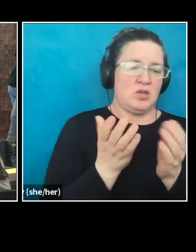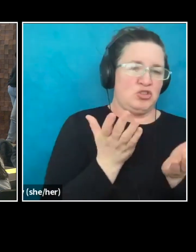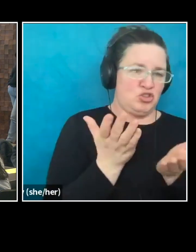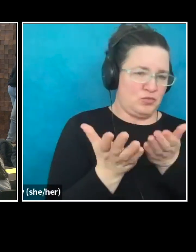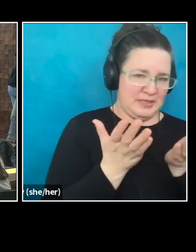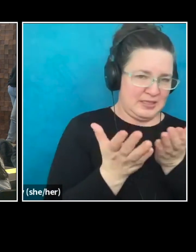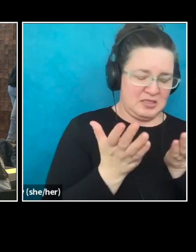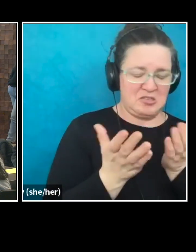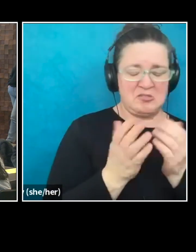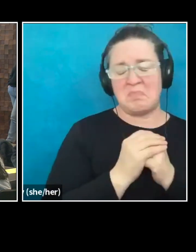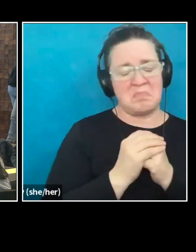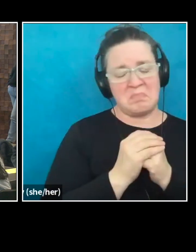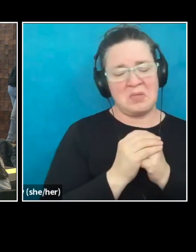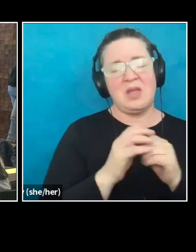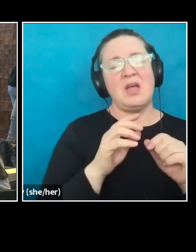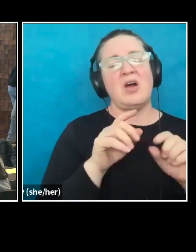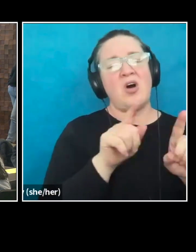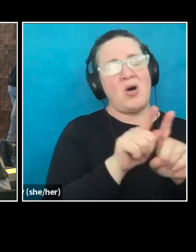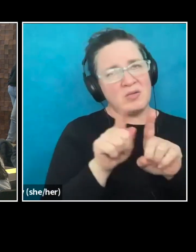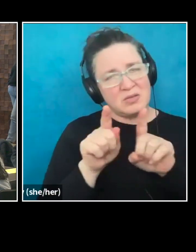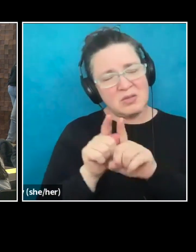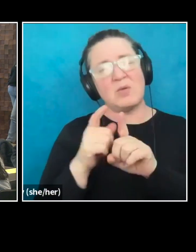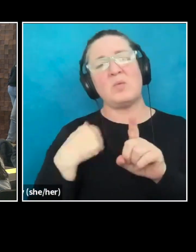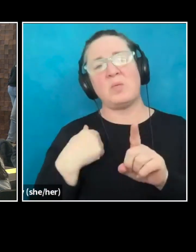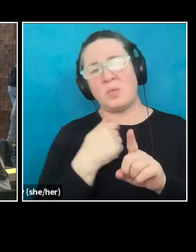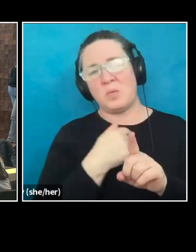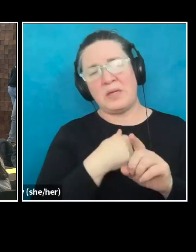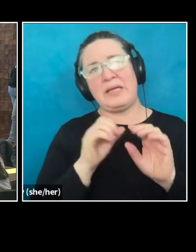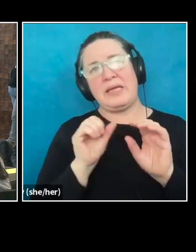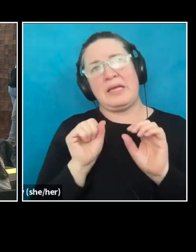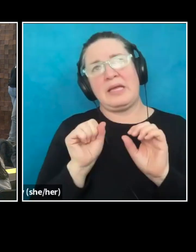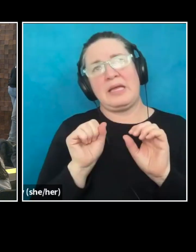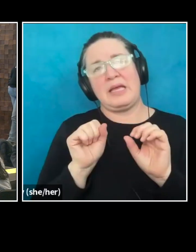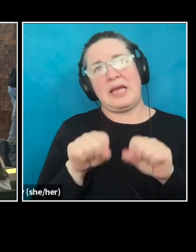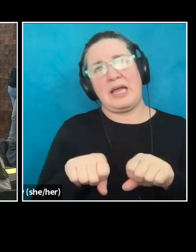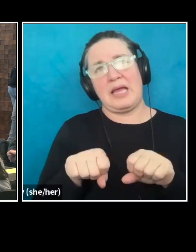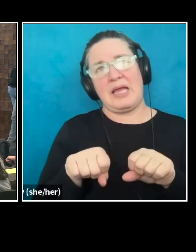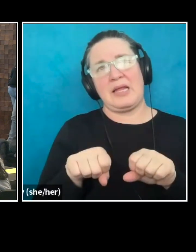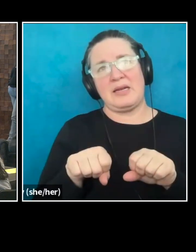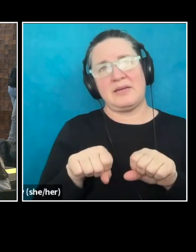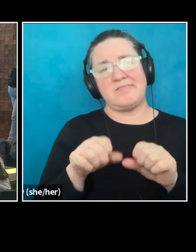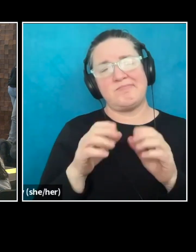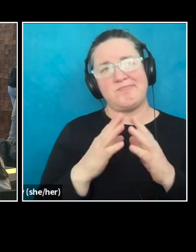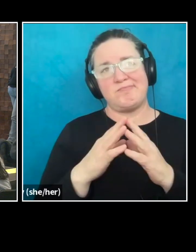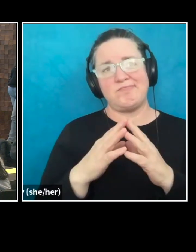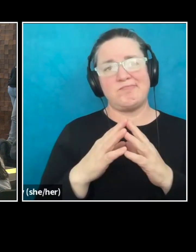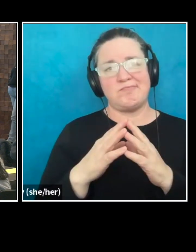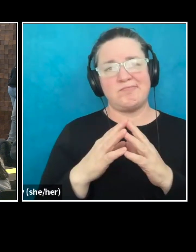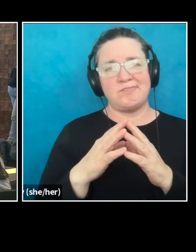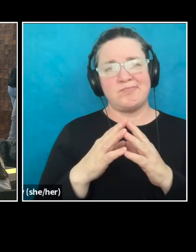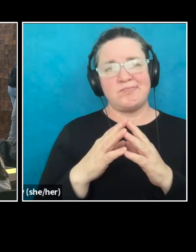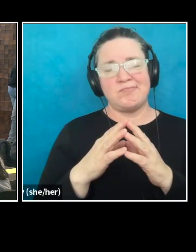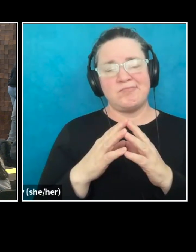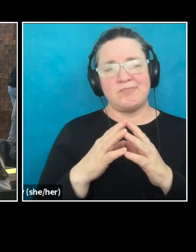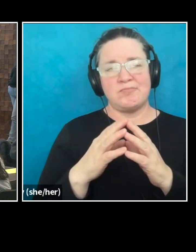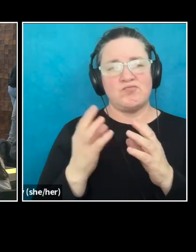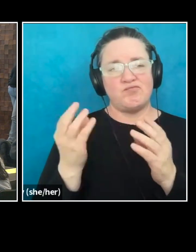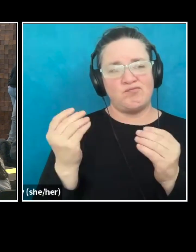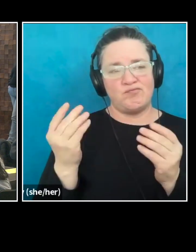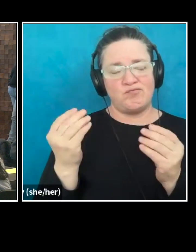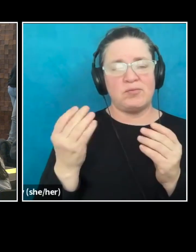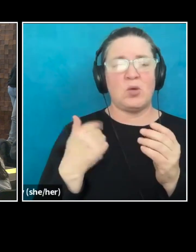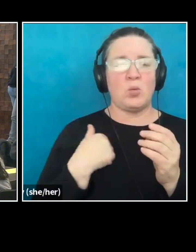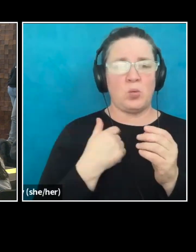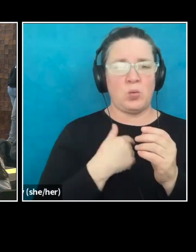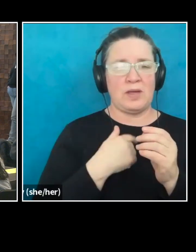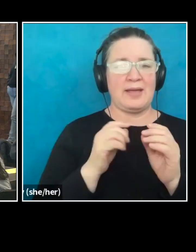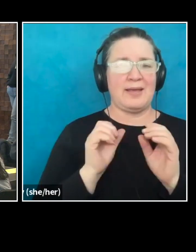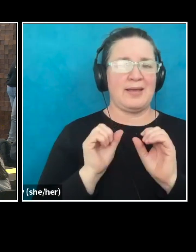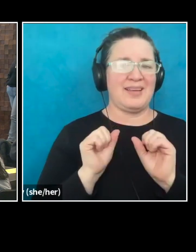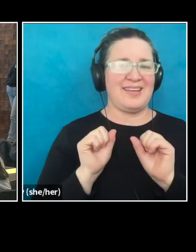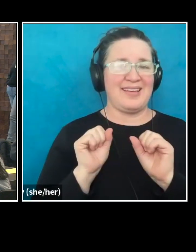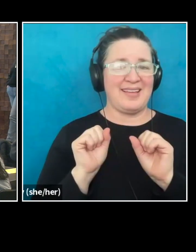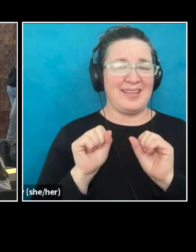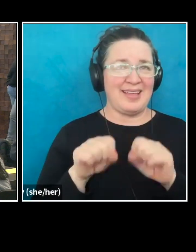we can also start to uh, you know, ask questions like what happens if there's more density here?